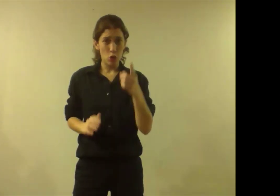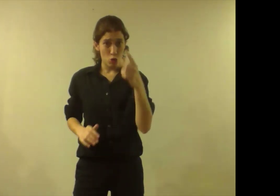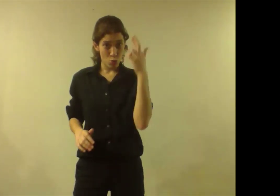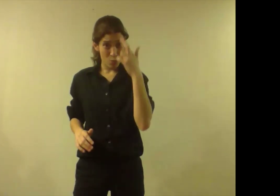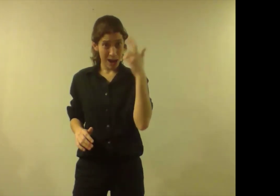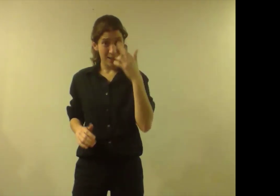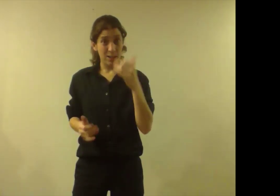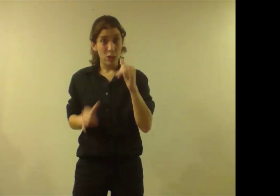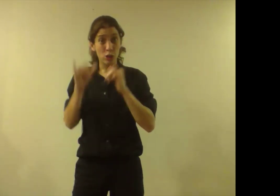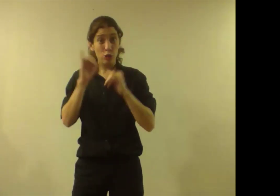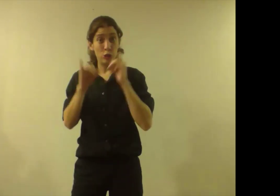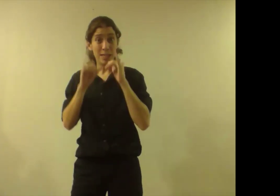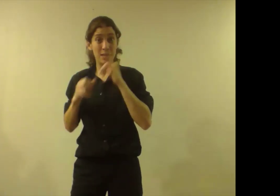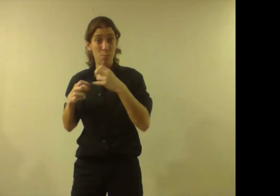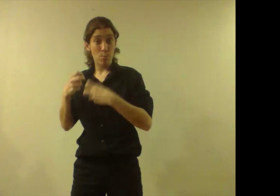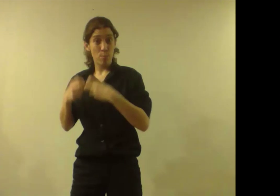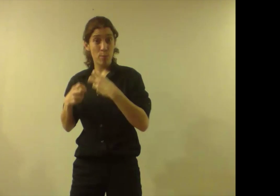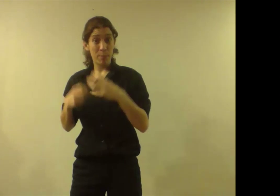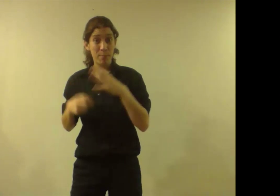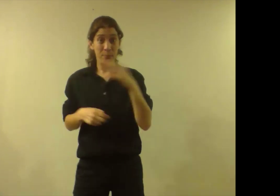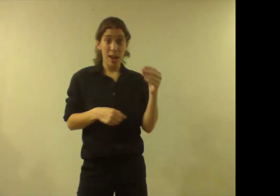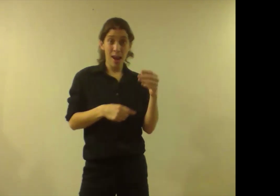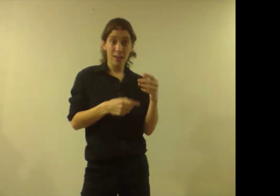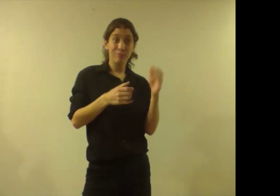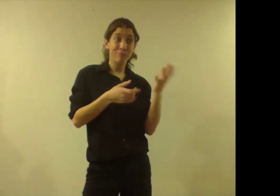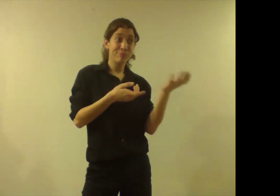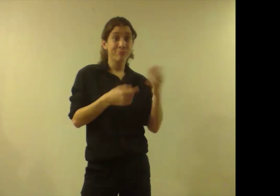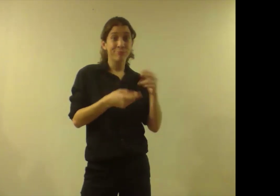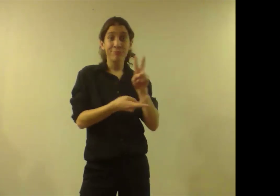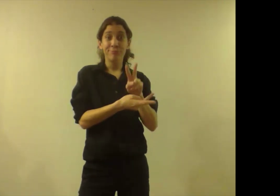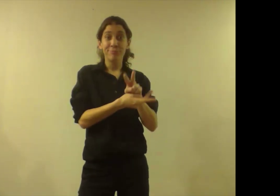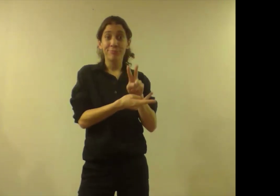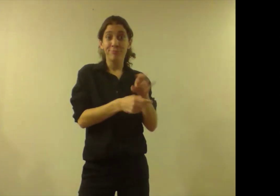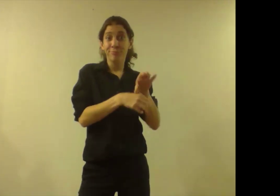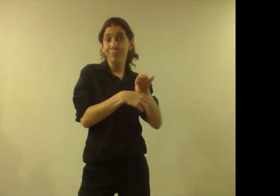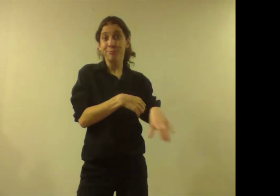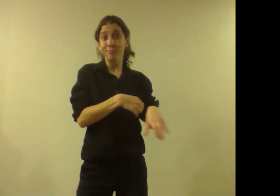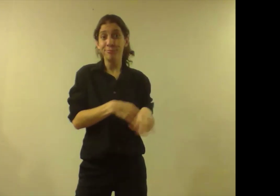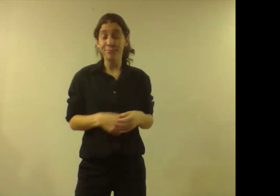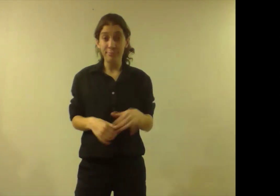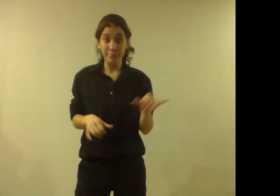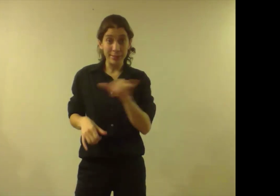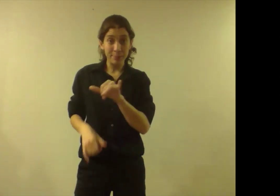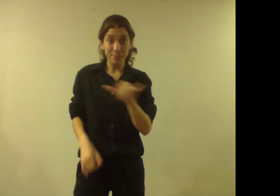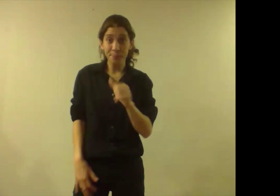You realize, having a drinking problem is different than drinking then forcefully trying to have sex with someone?